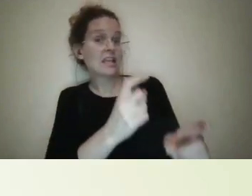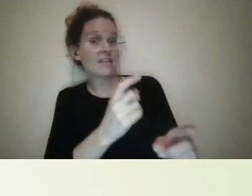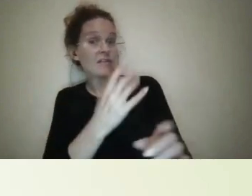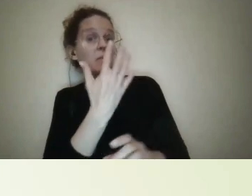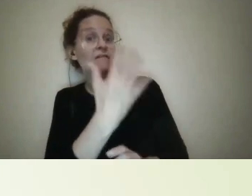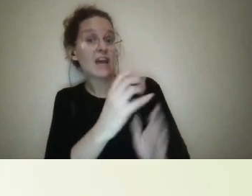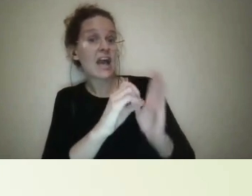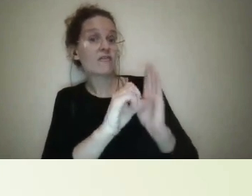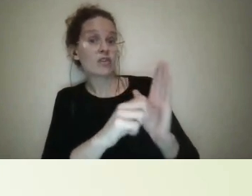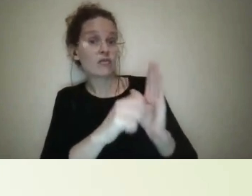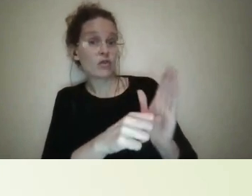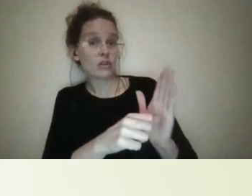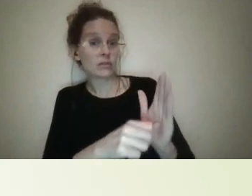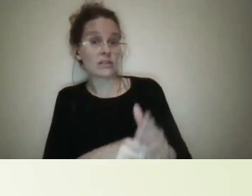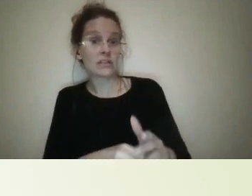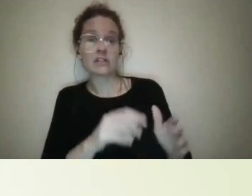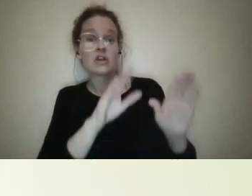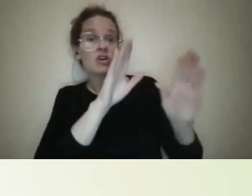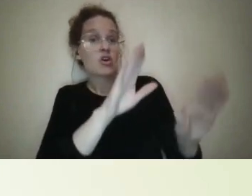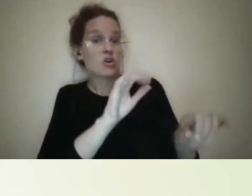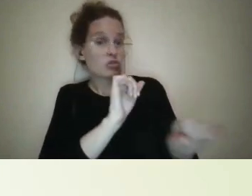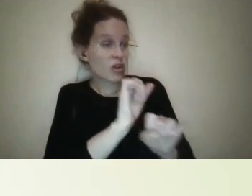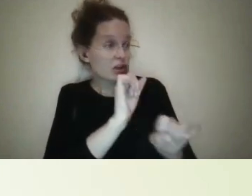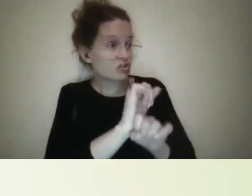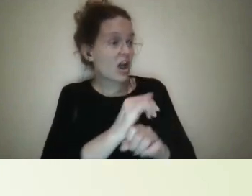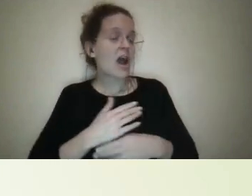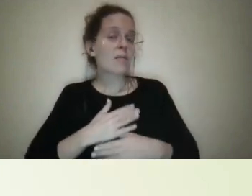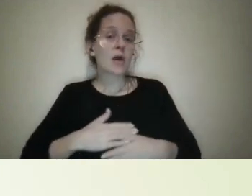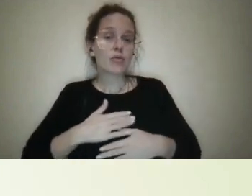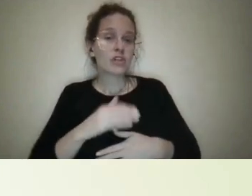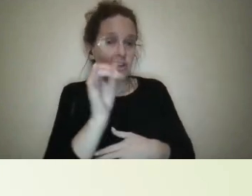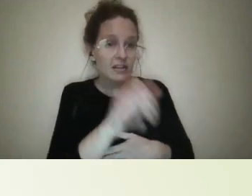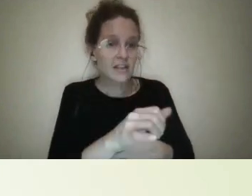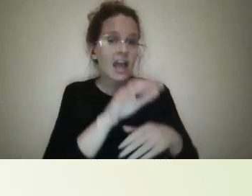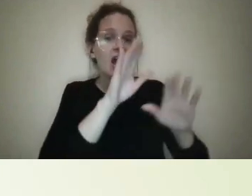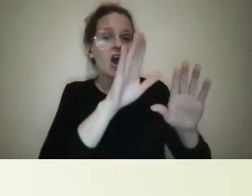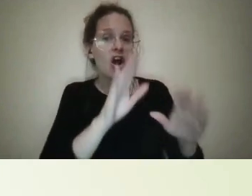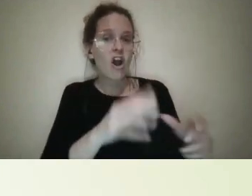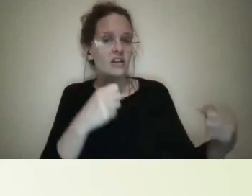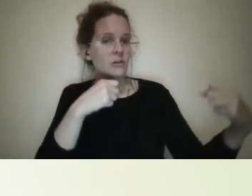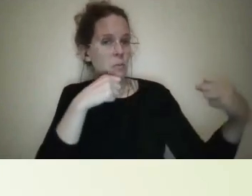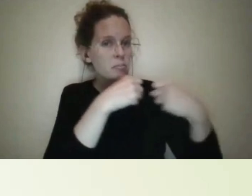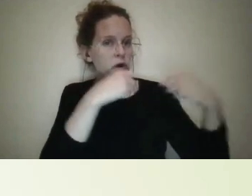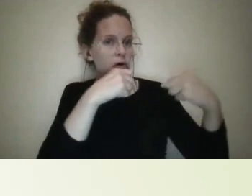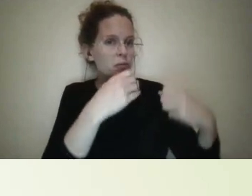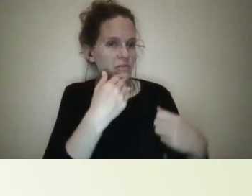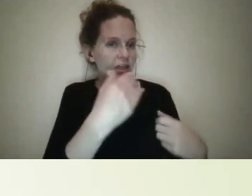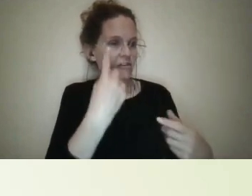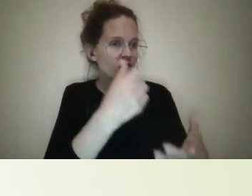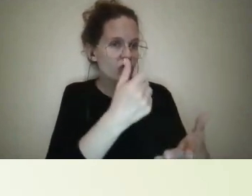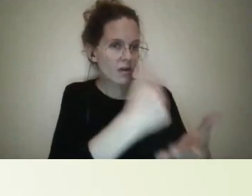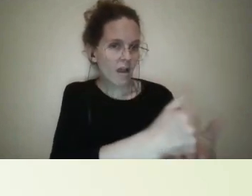most likely, "great job! I appreciate that. Awesome! Thank you for your help. Hey,